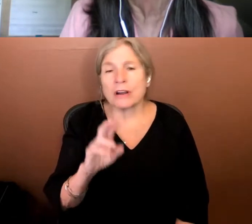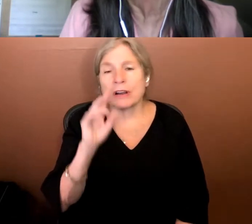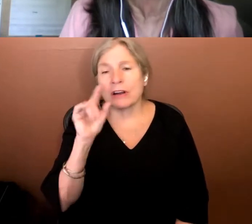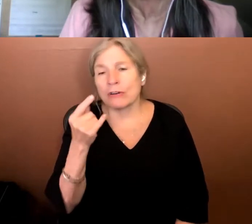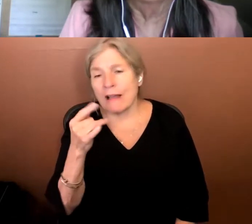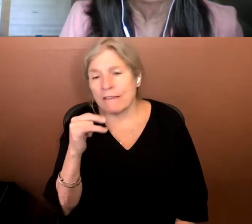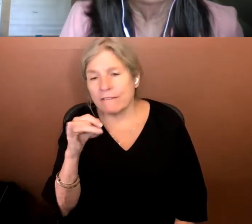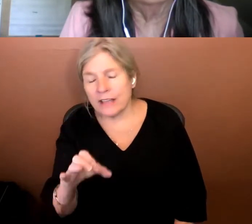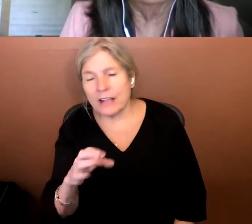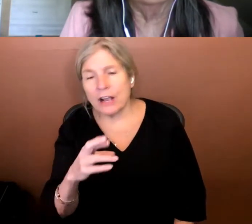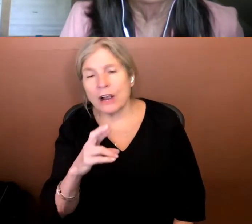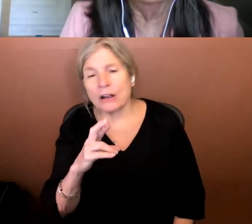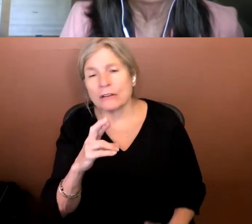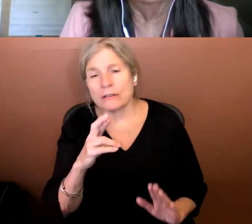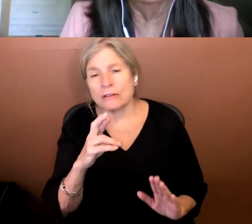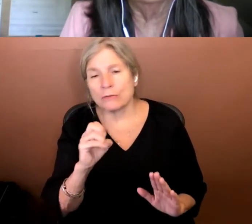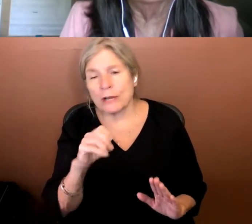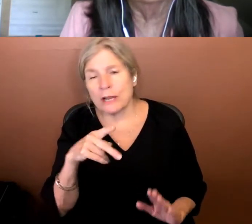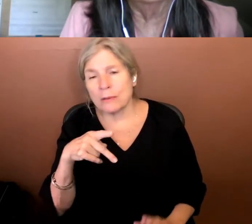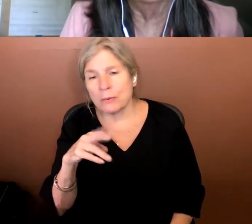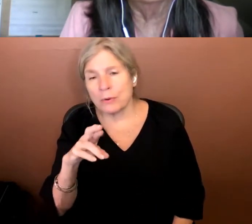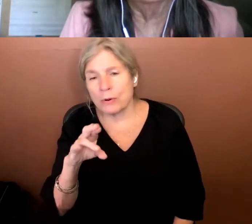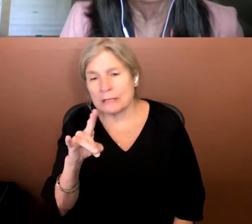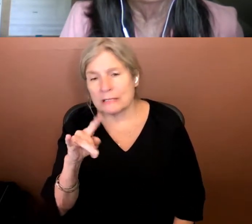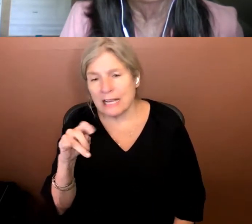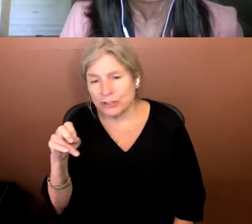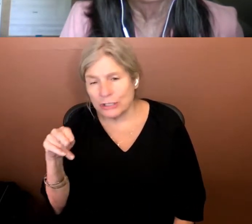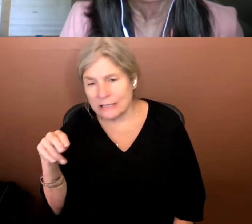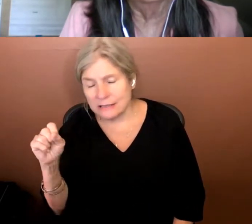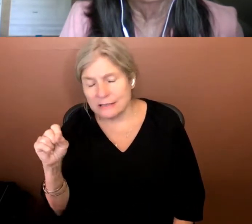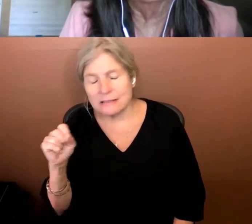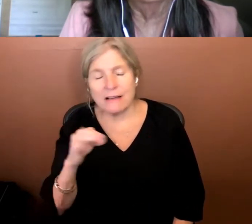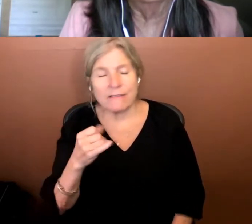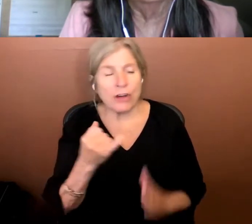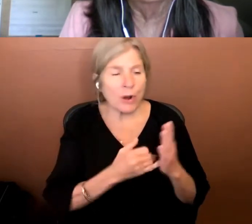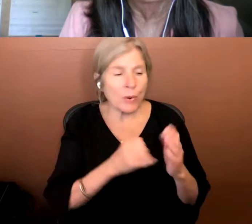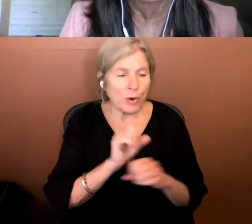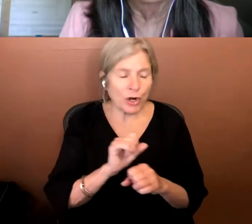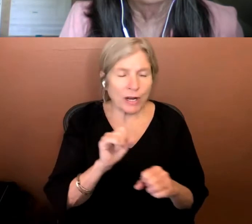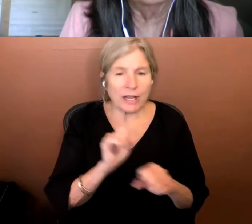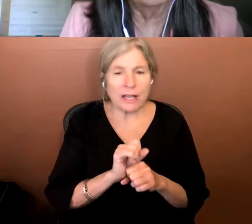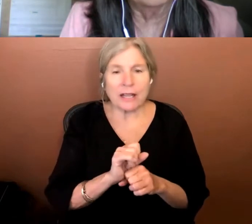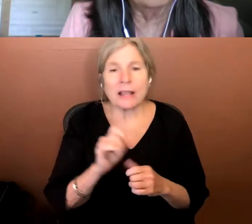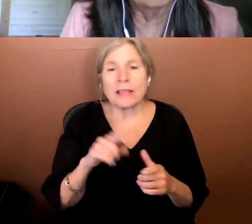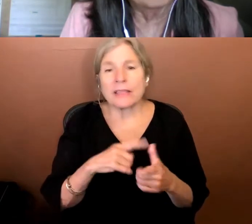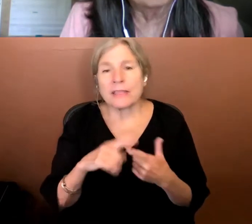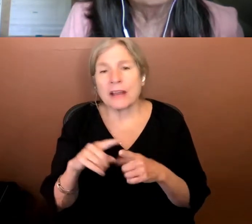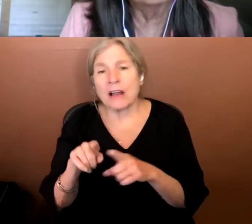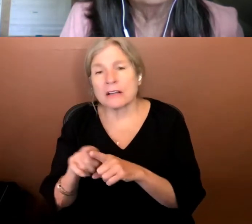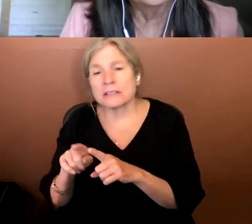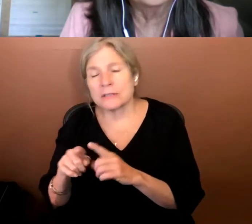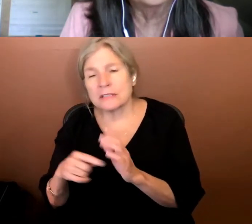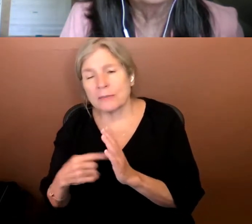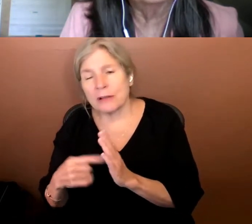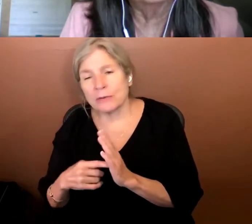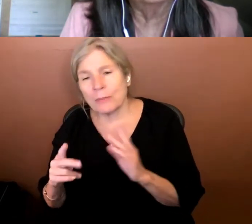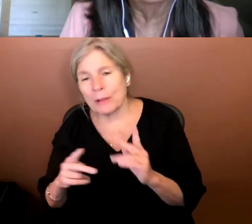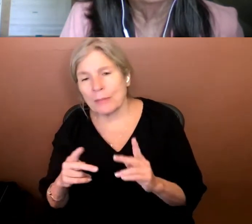, tactile graphic reproductions of art works and then also occasions where people are allowed to touch the art